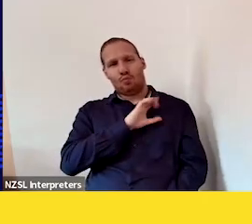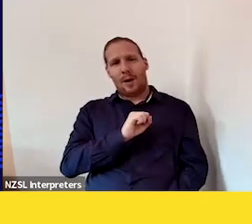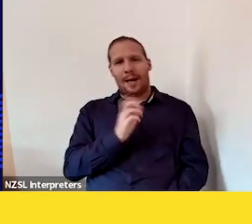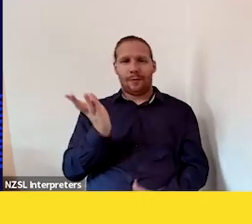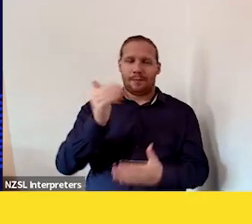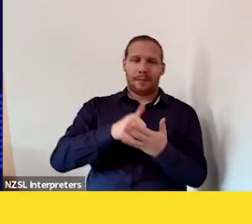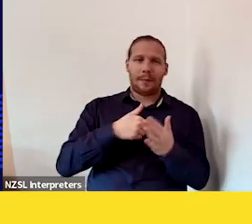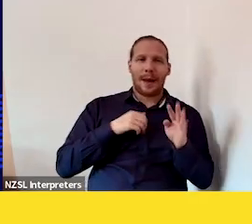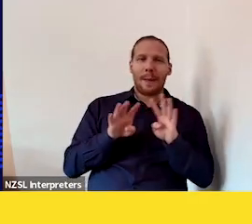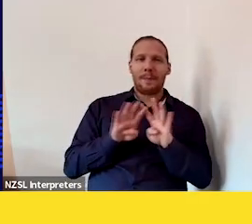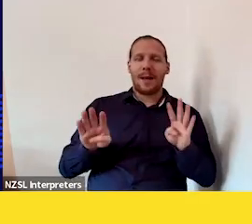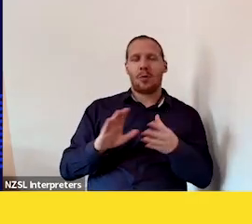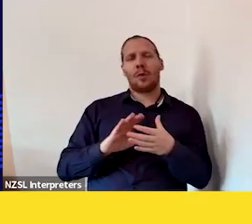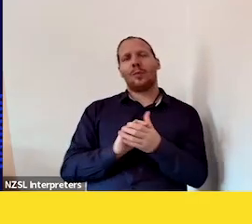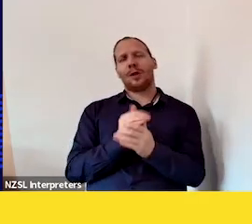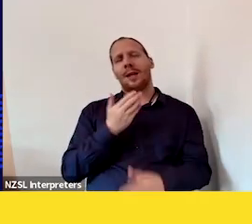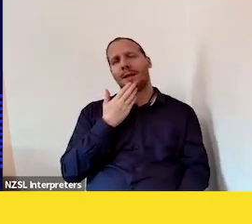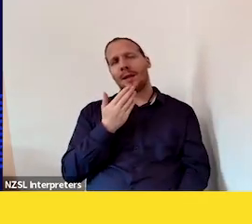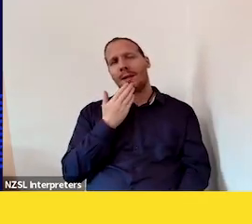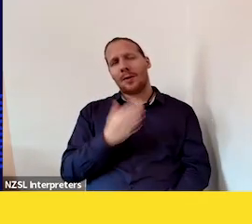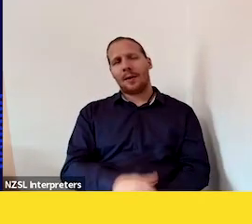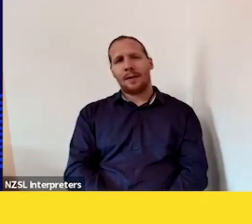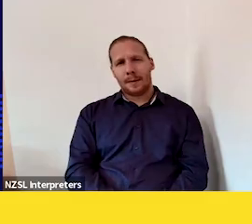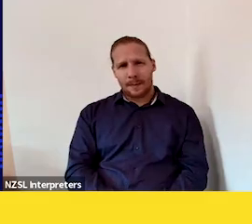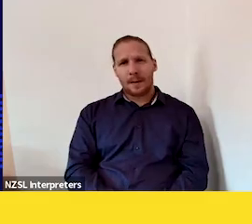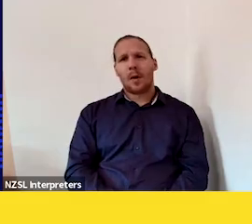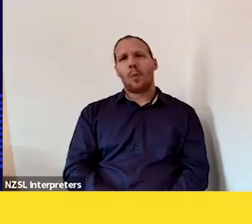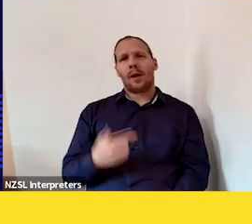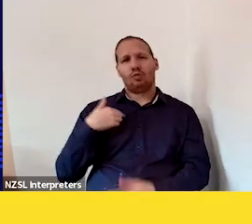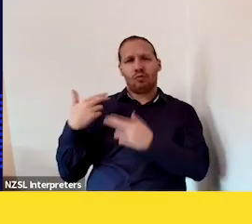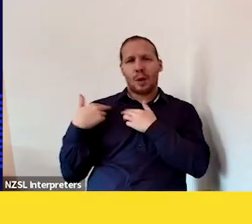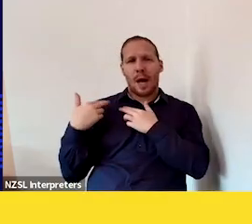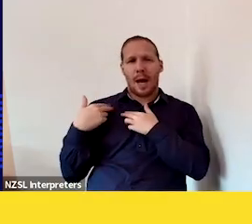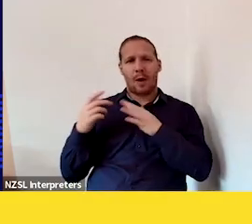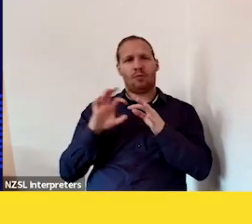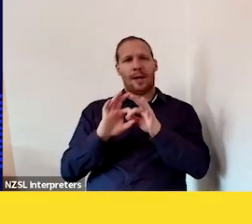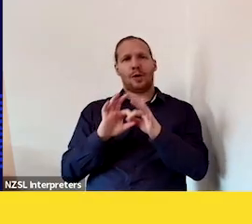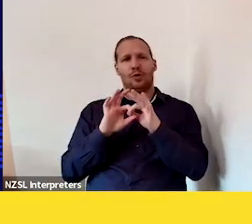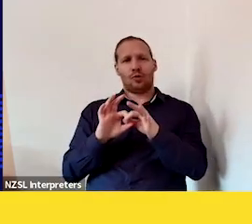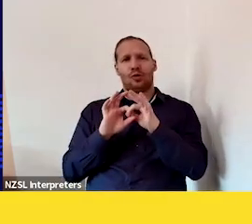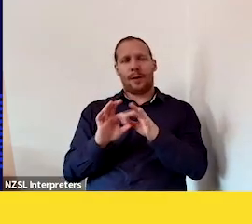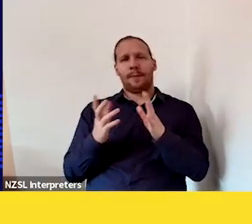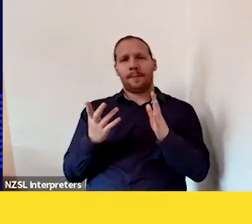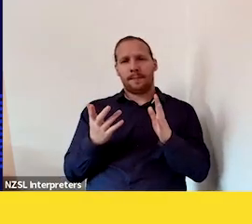We really appreciate it. We rely on, relationships with government to help with our translation